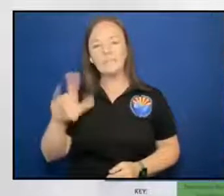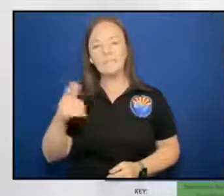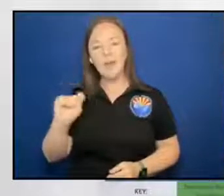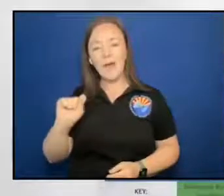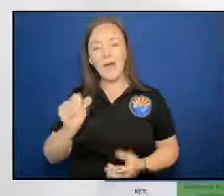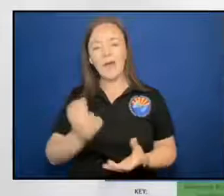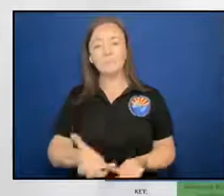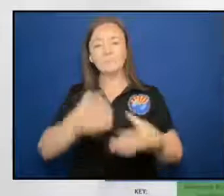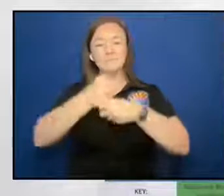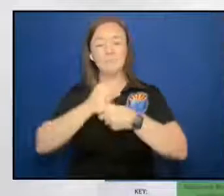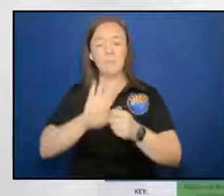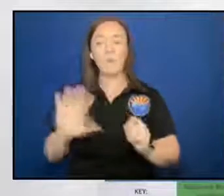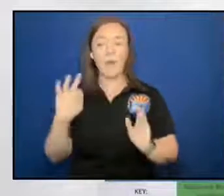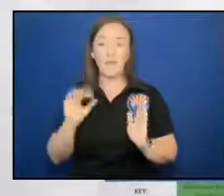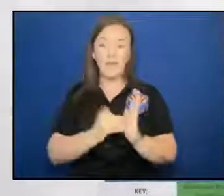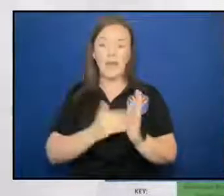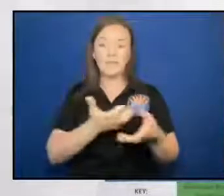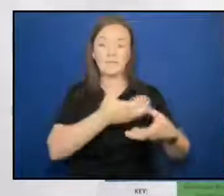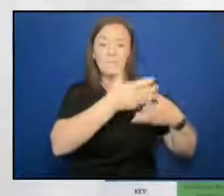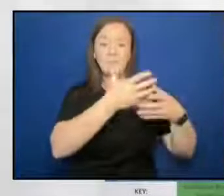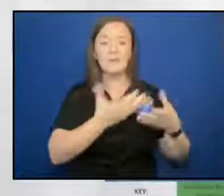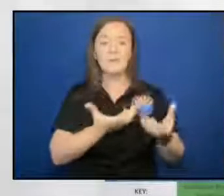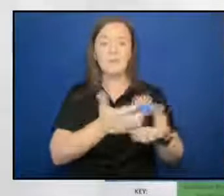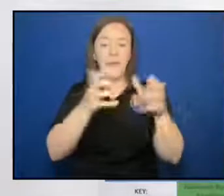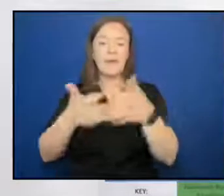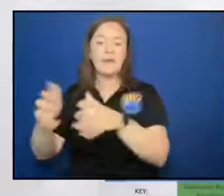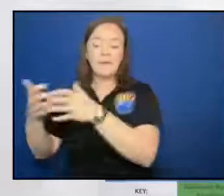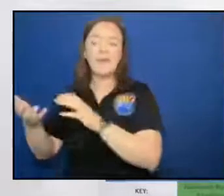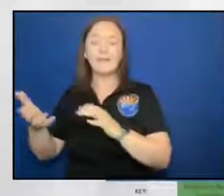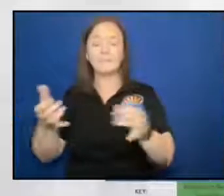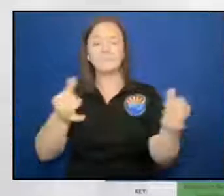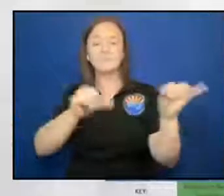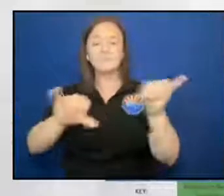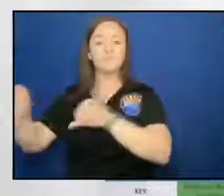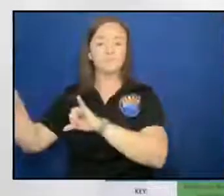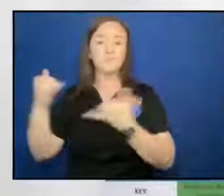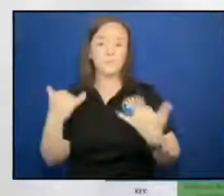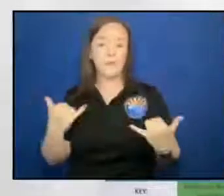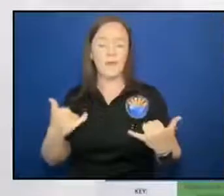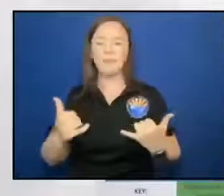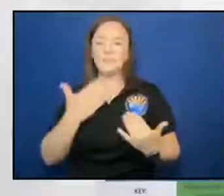TO SOME OF THESE DOZER LINE THAT WERE PUT UP ON THE